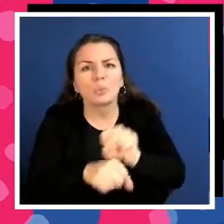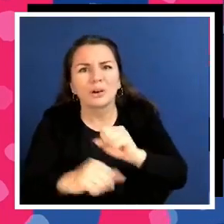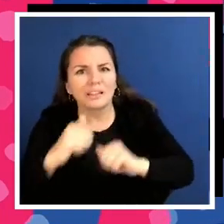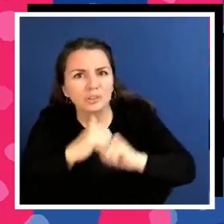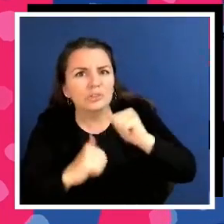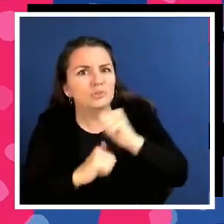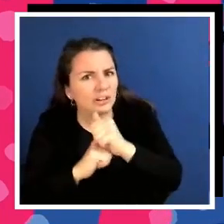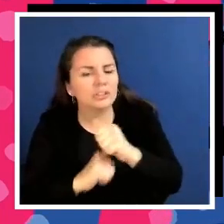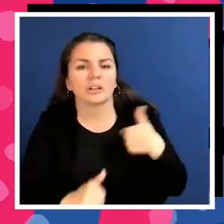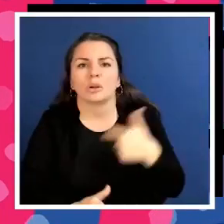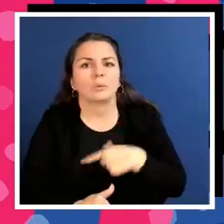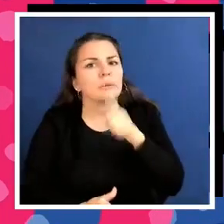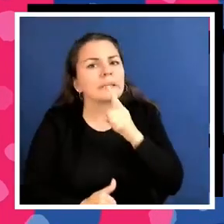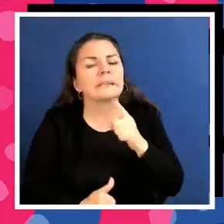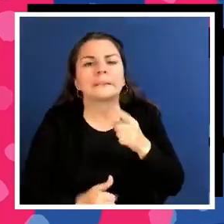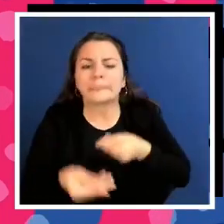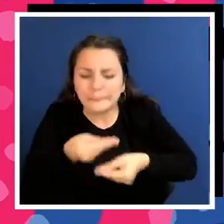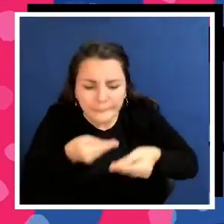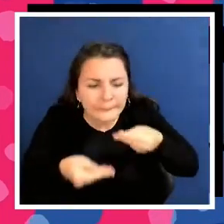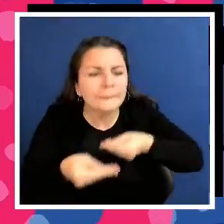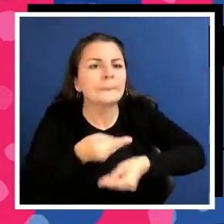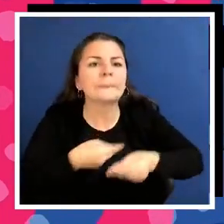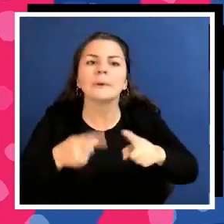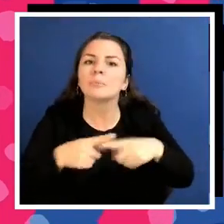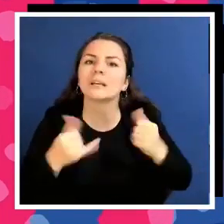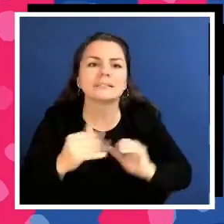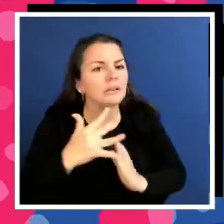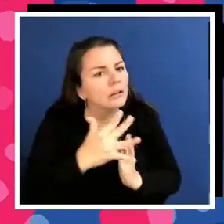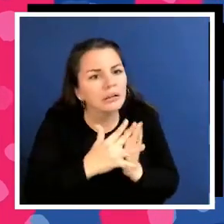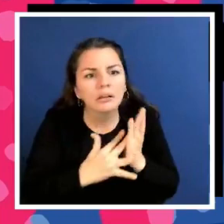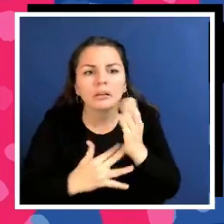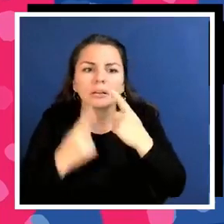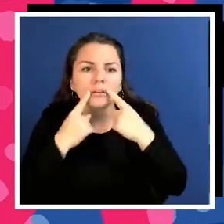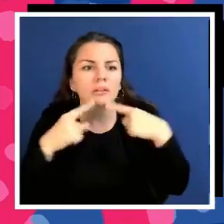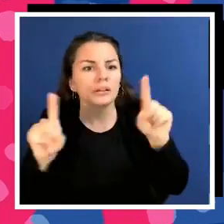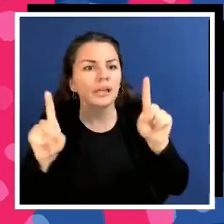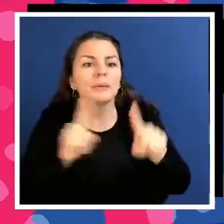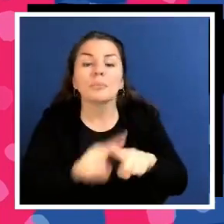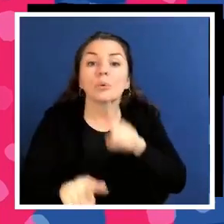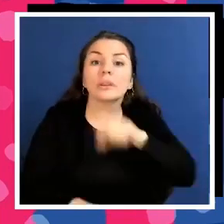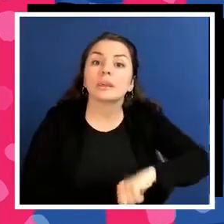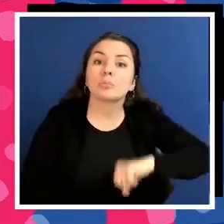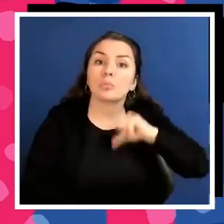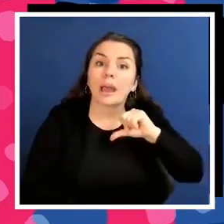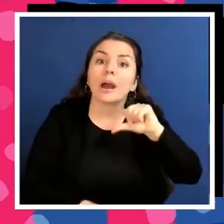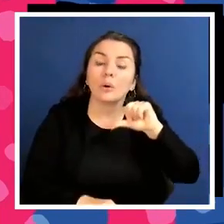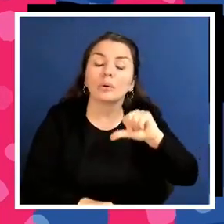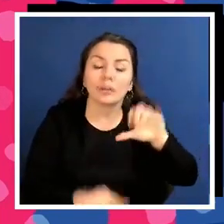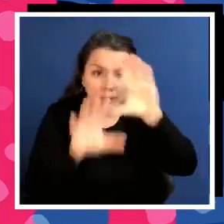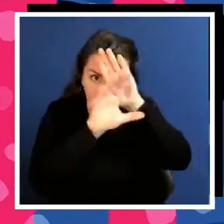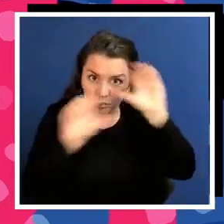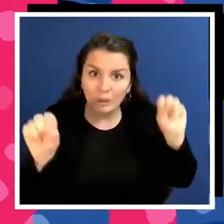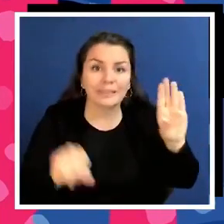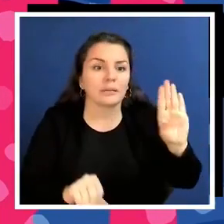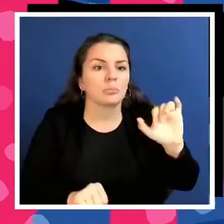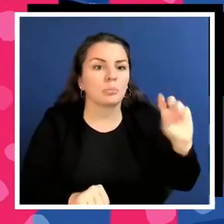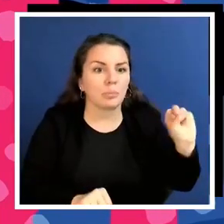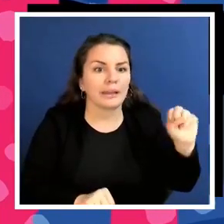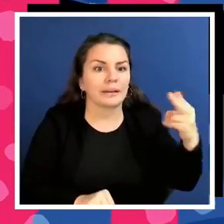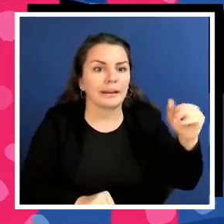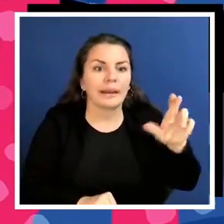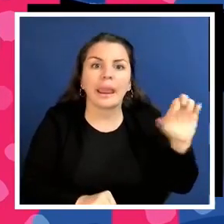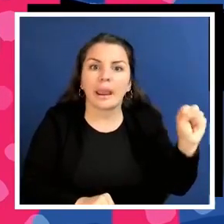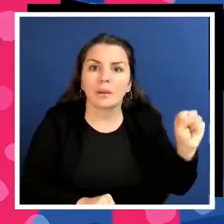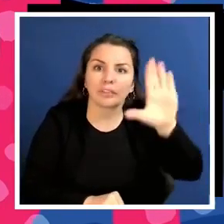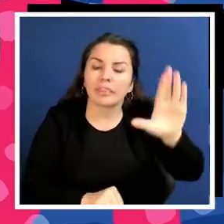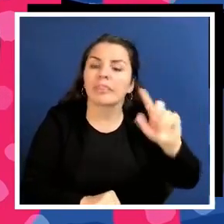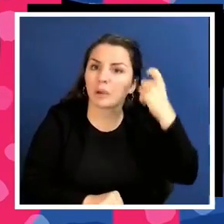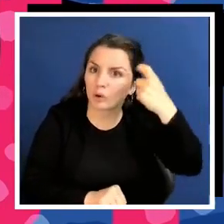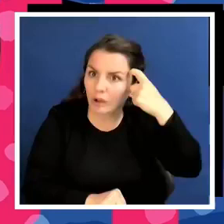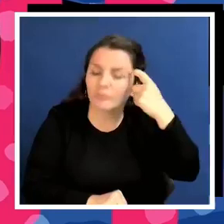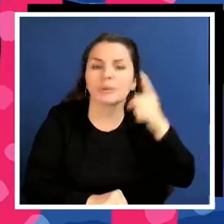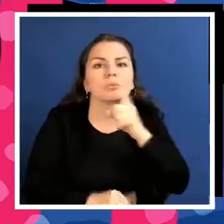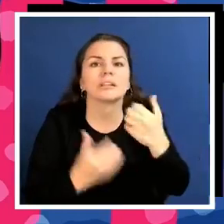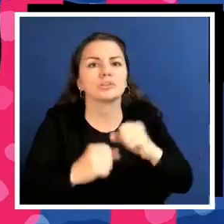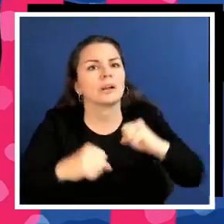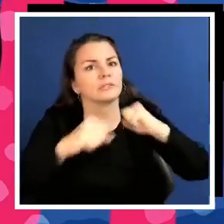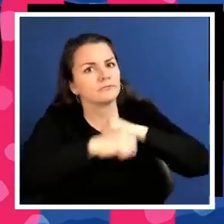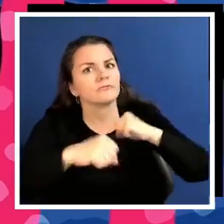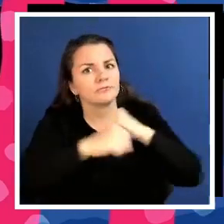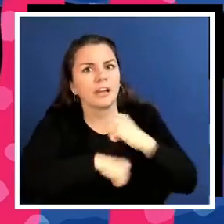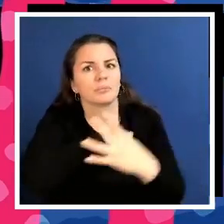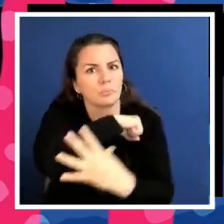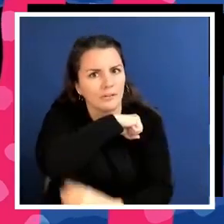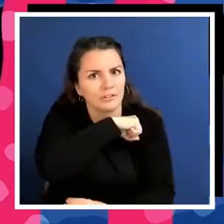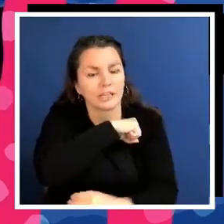AND MY DAD WAS A LABORER.